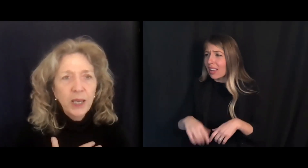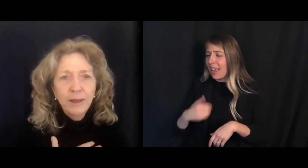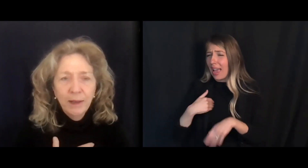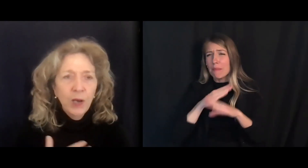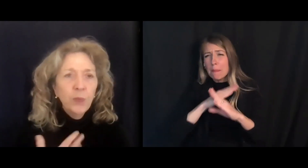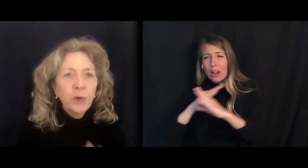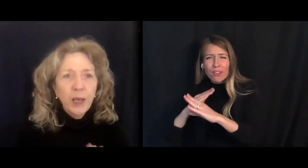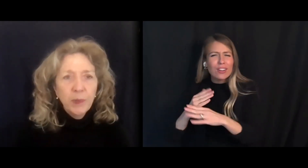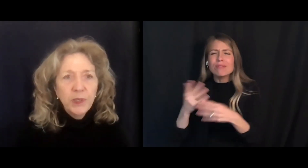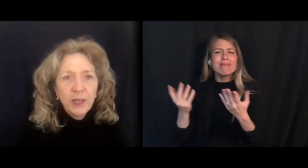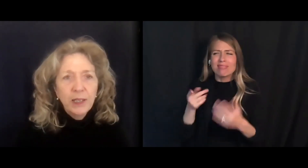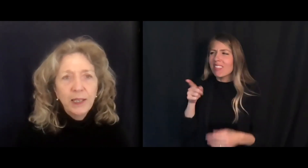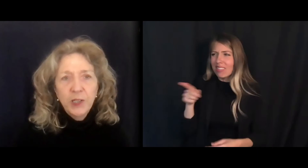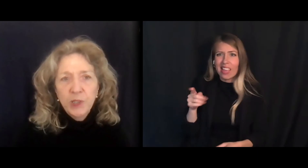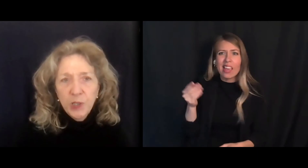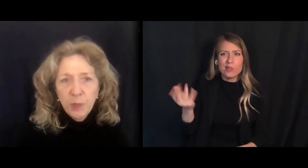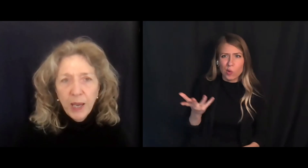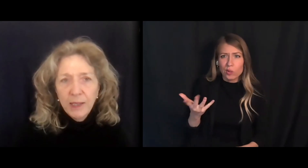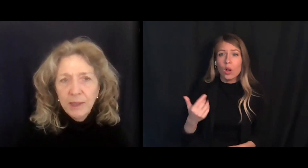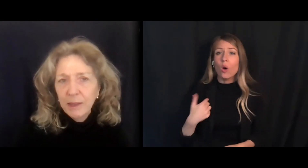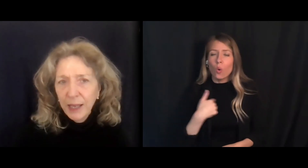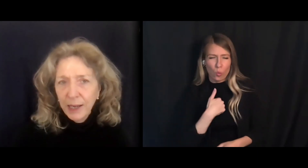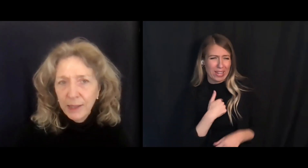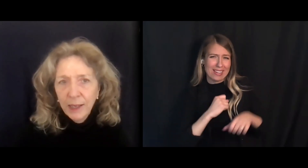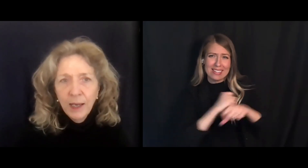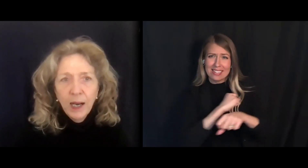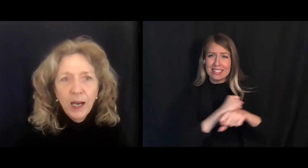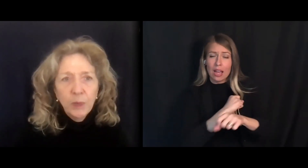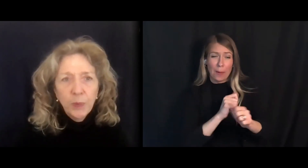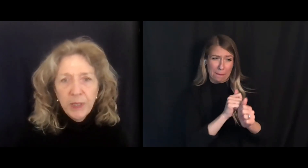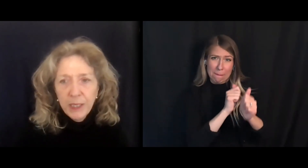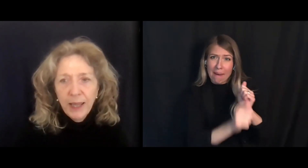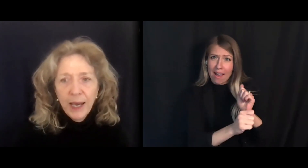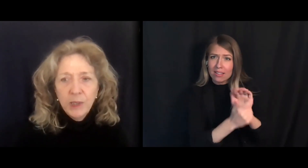And we were able to then get legislation passed that remedied that,